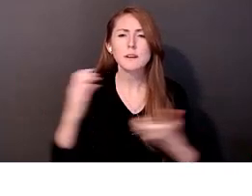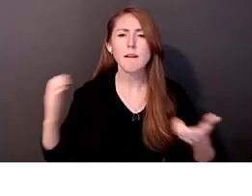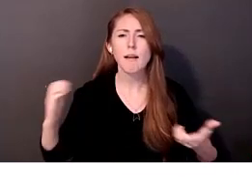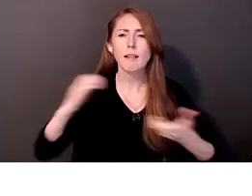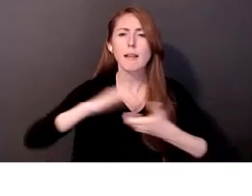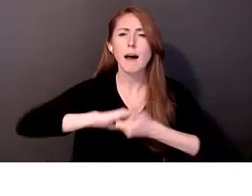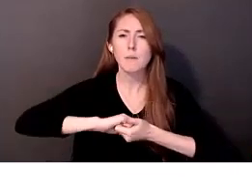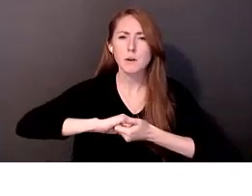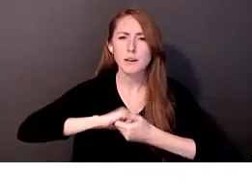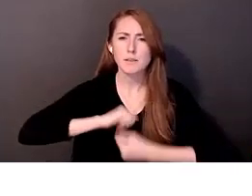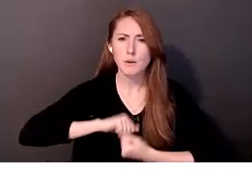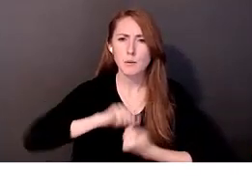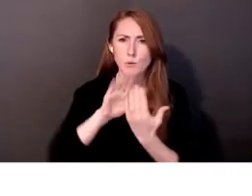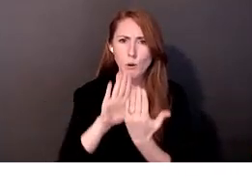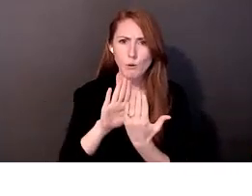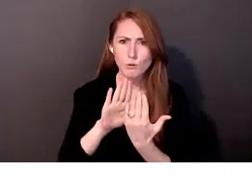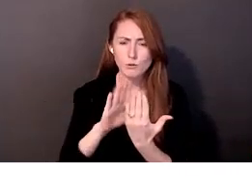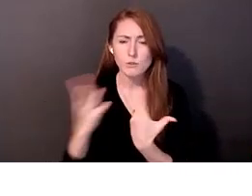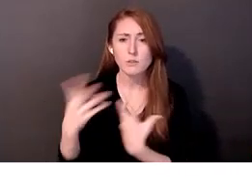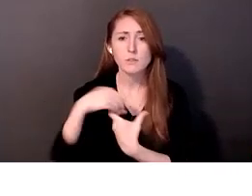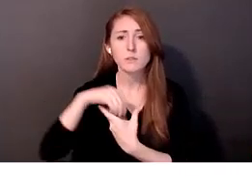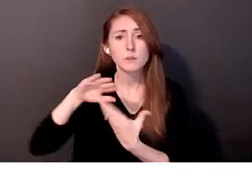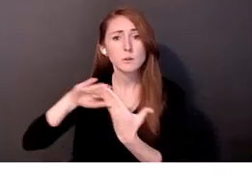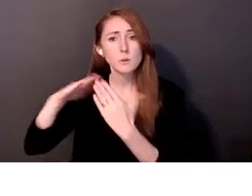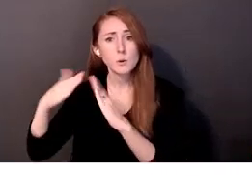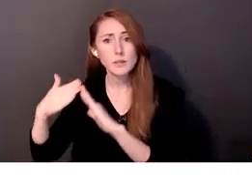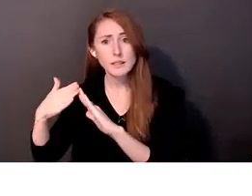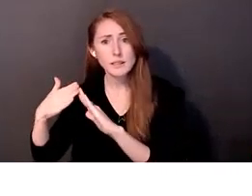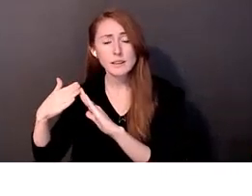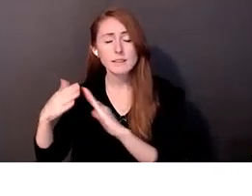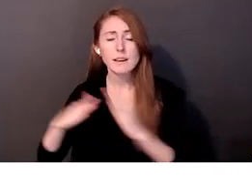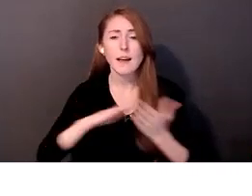and academic partners equally in the research process,